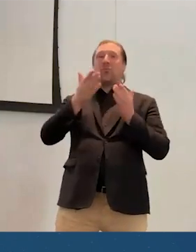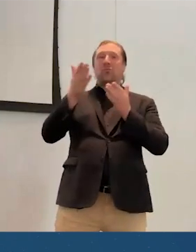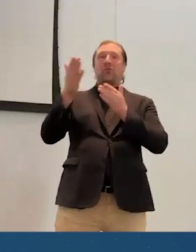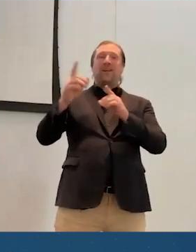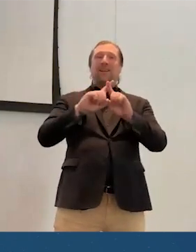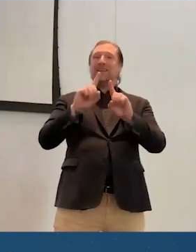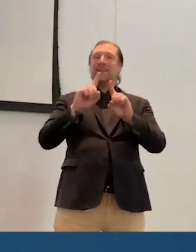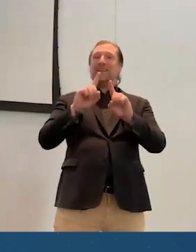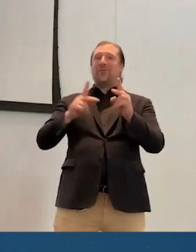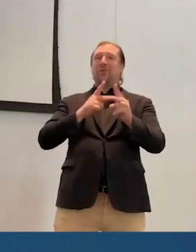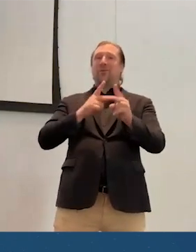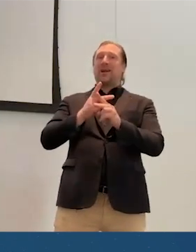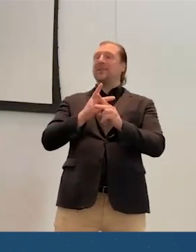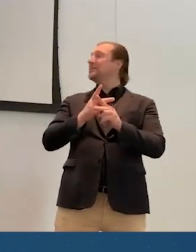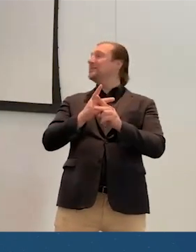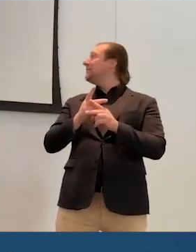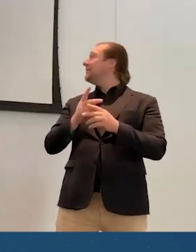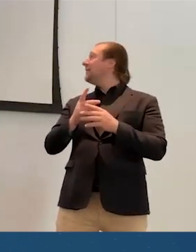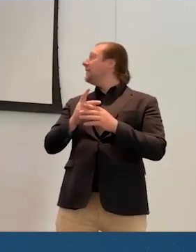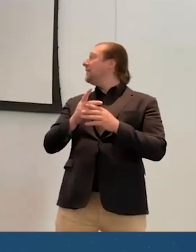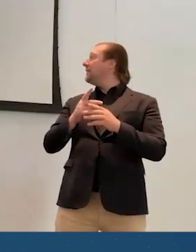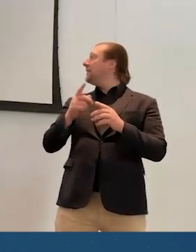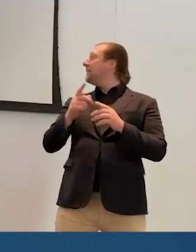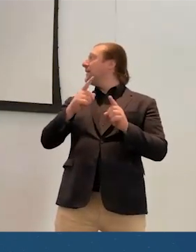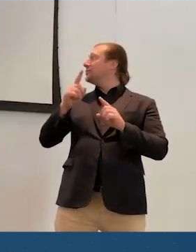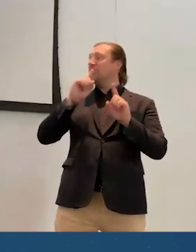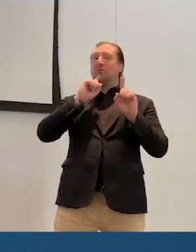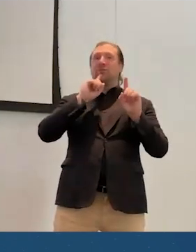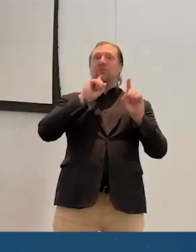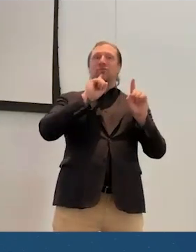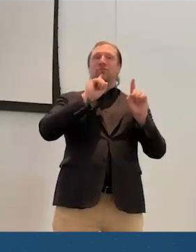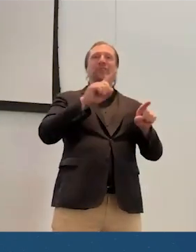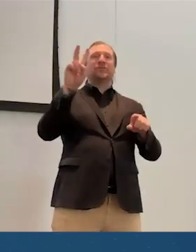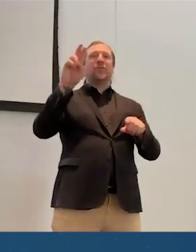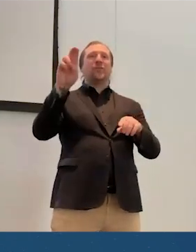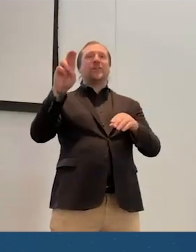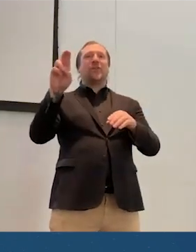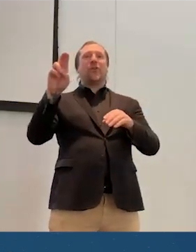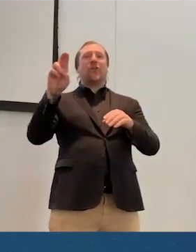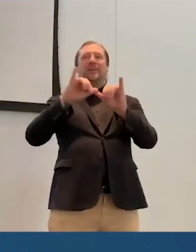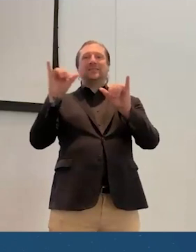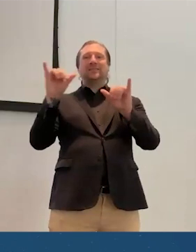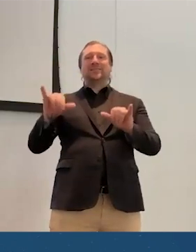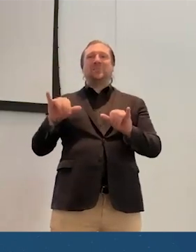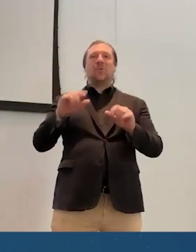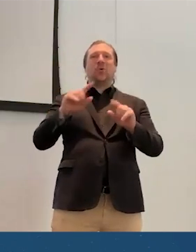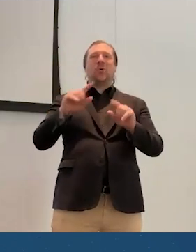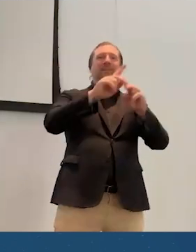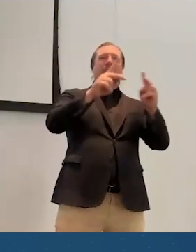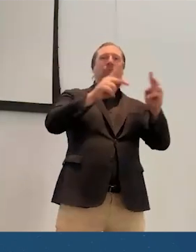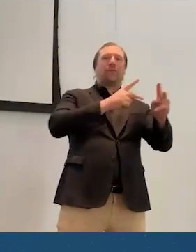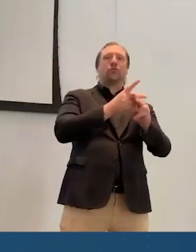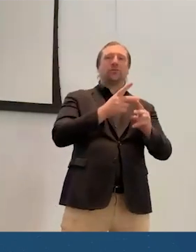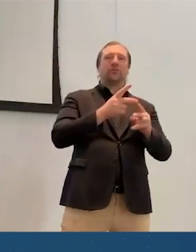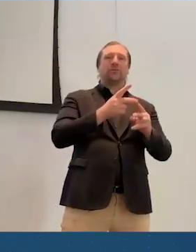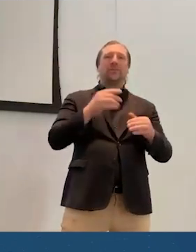As we conclude, it's crucial to acknowledge the limitations of our study.